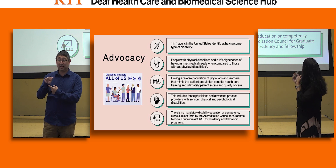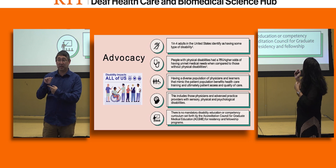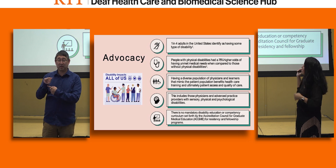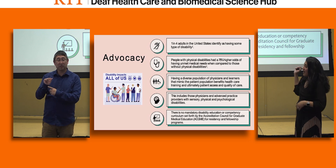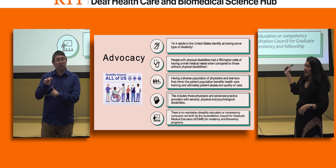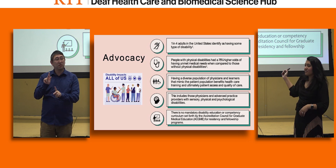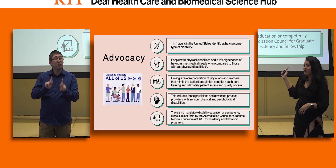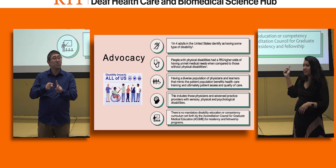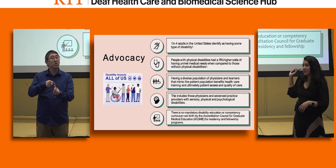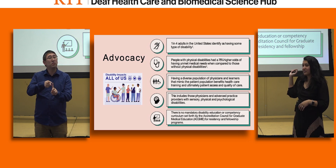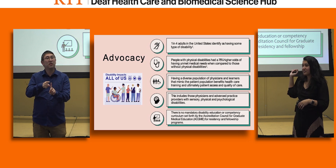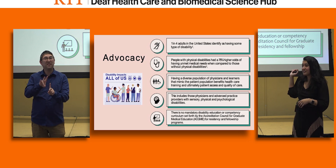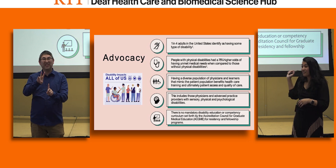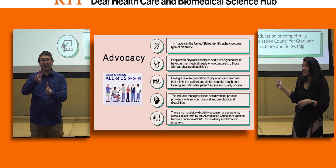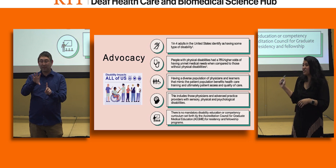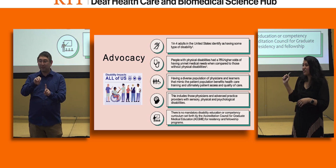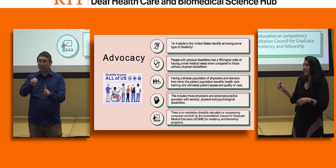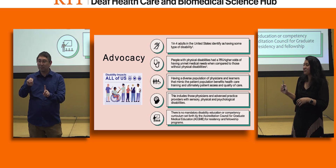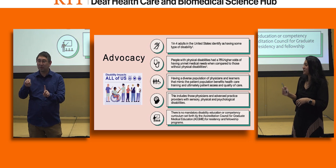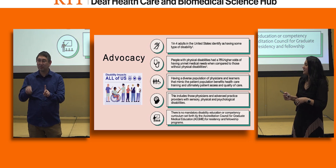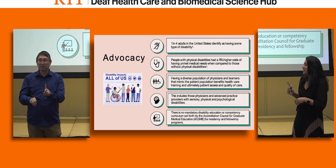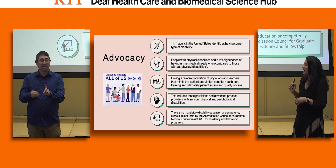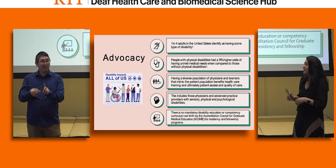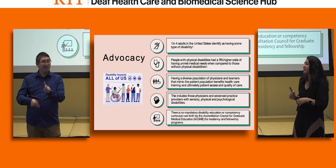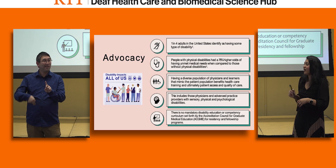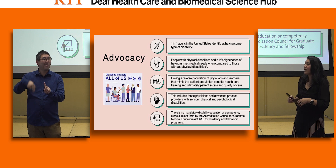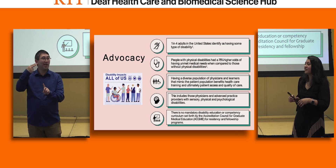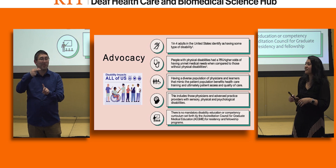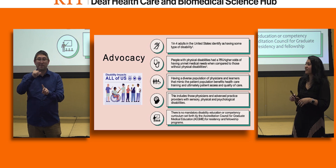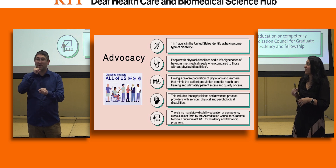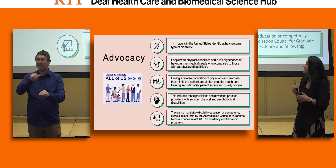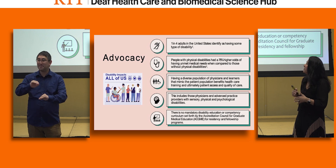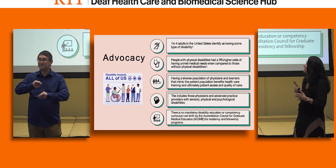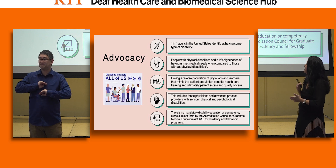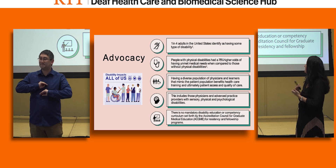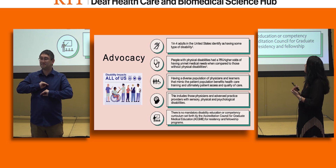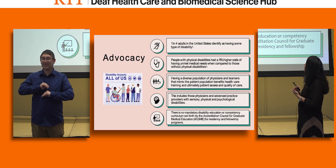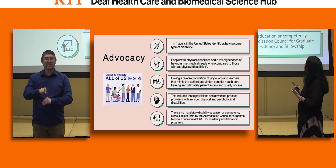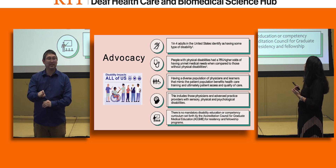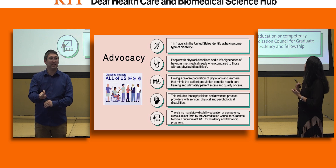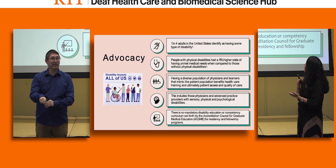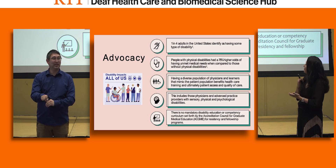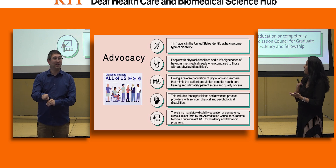actually have 75% higher odds of unmet needs